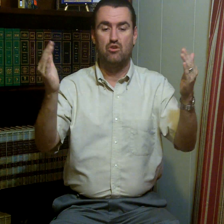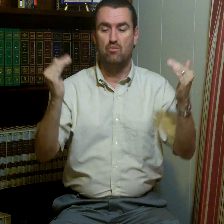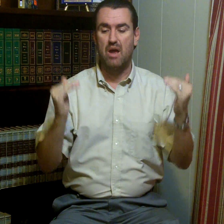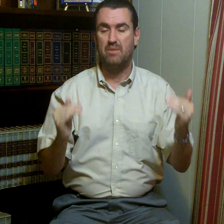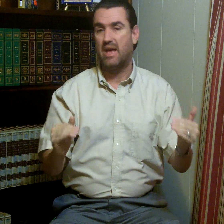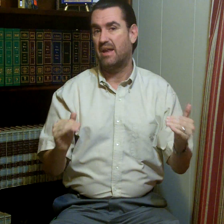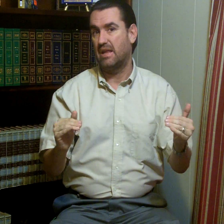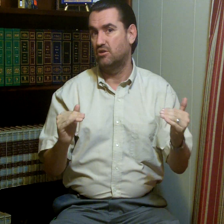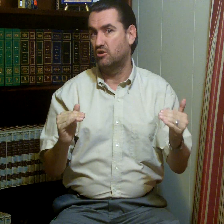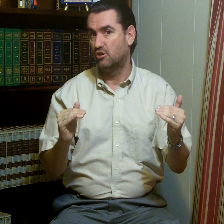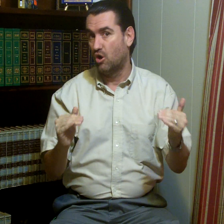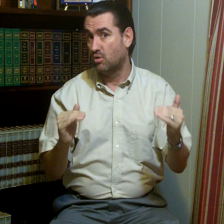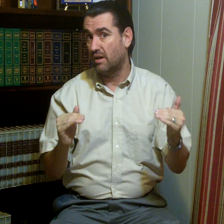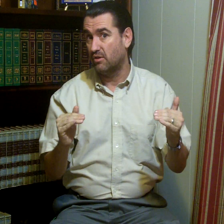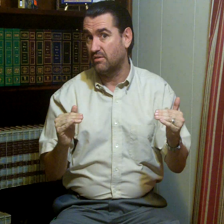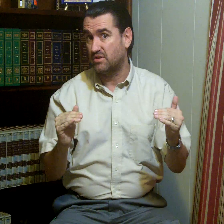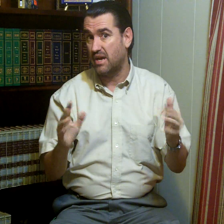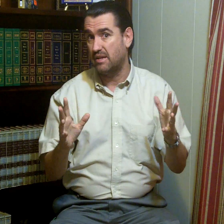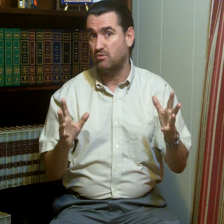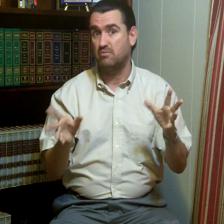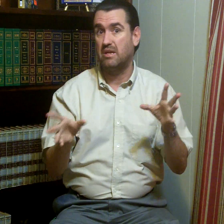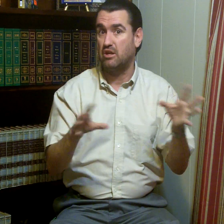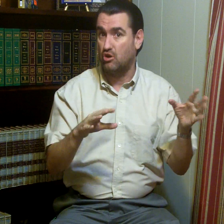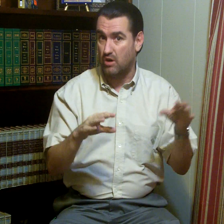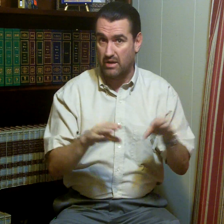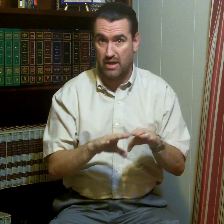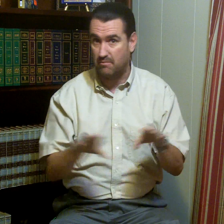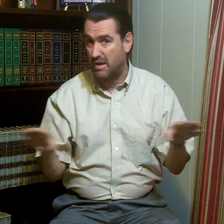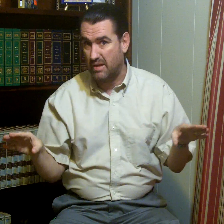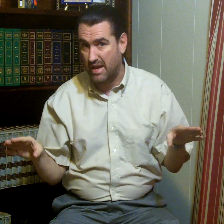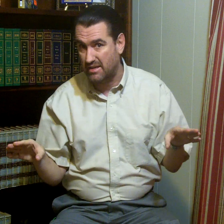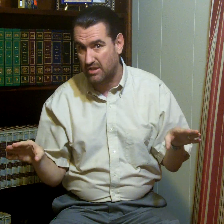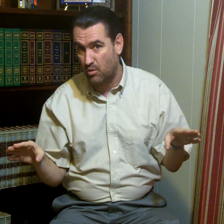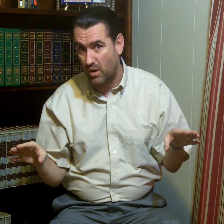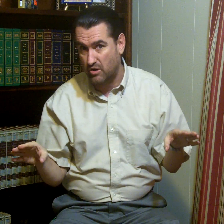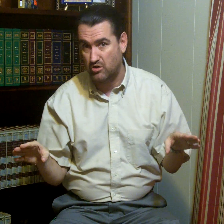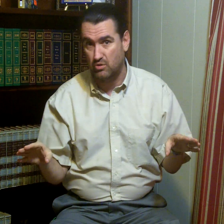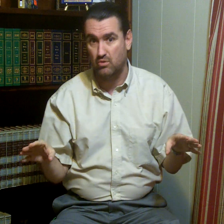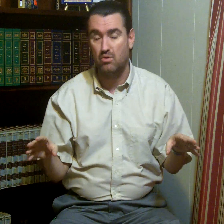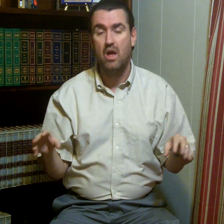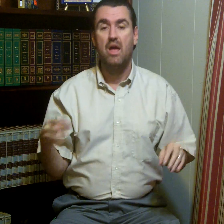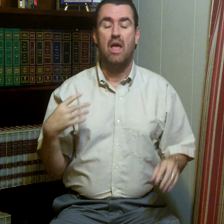you might be at a low level of sign language meaning you're in like maybe ASL one or two